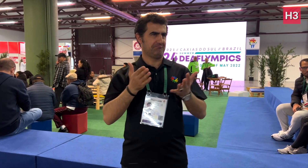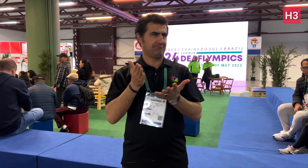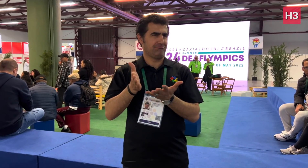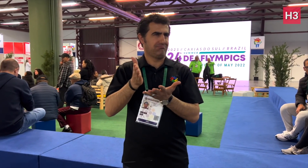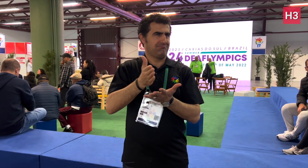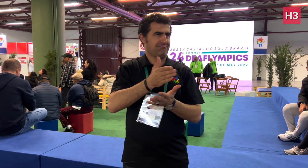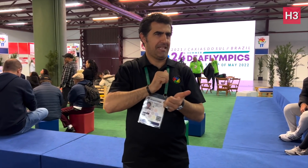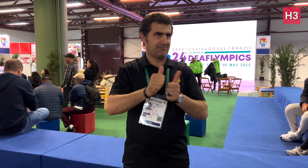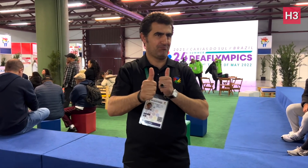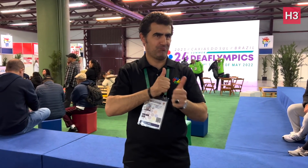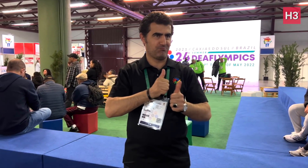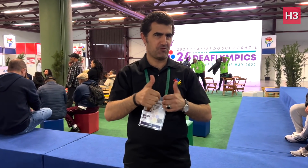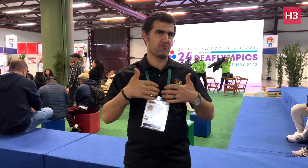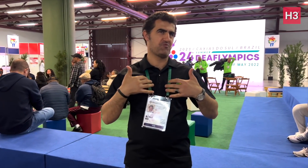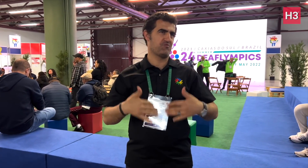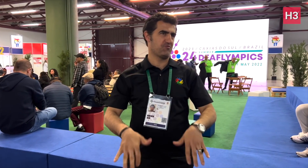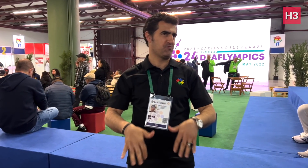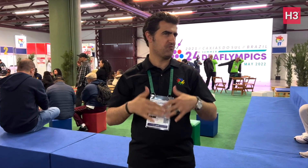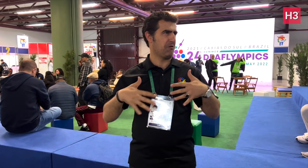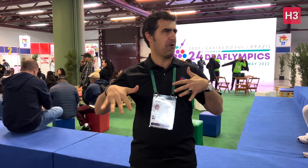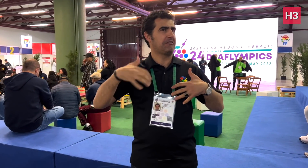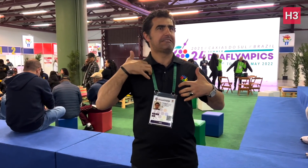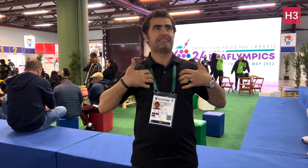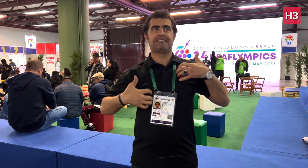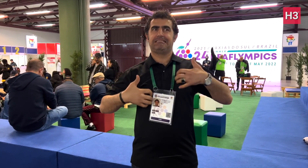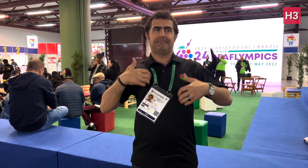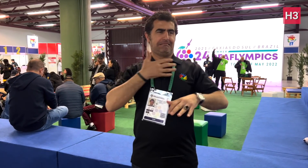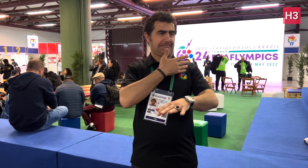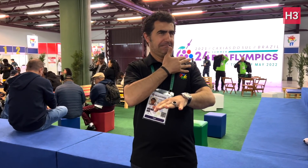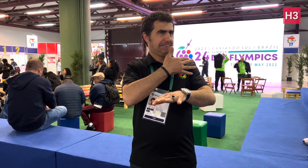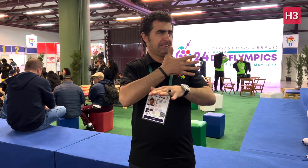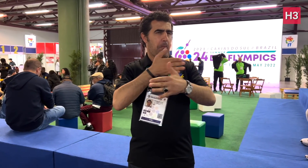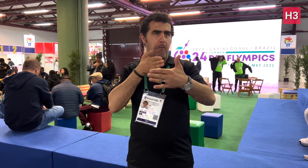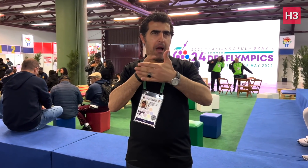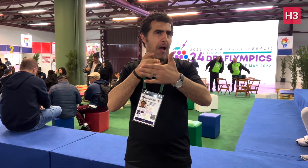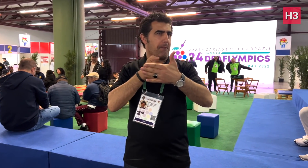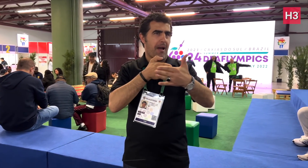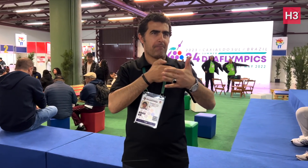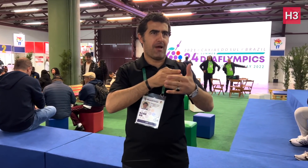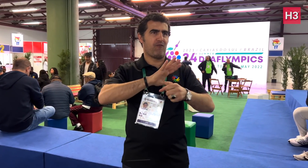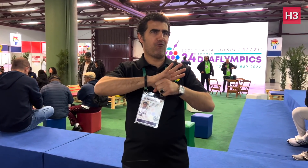I can only imagine how many athletes from all over the world have been longing to play